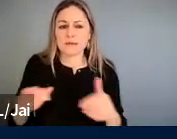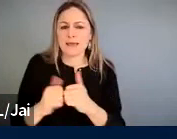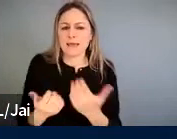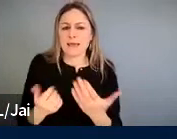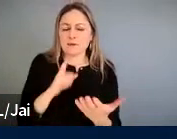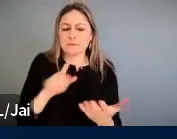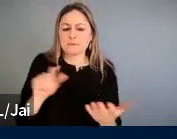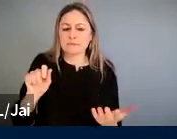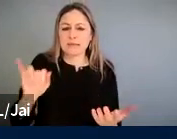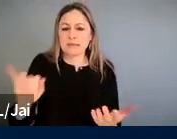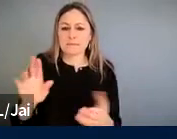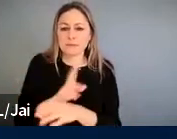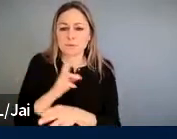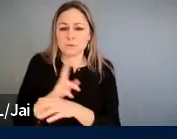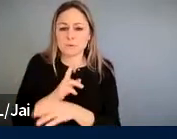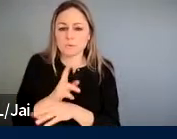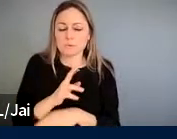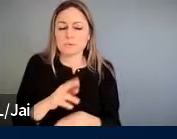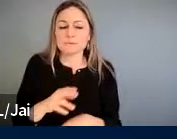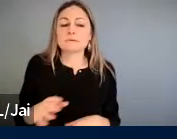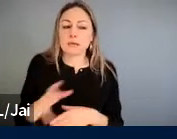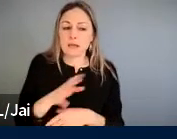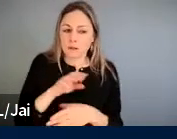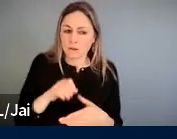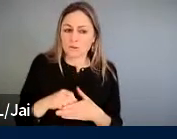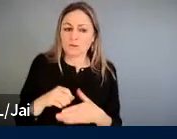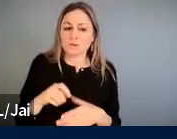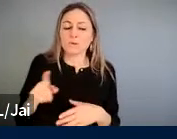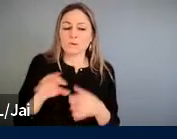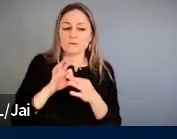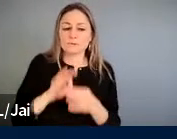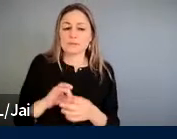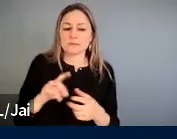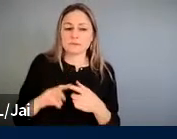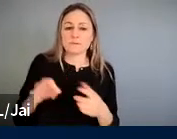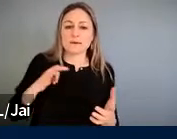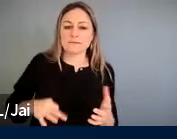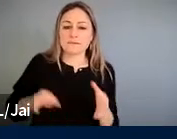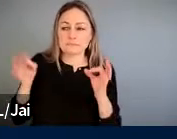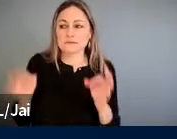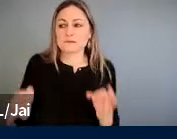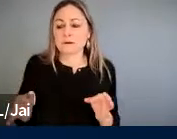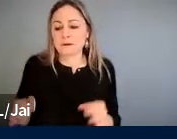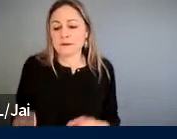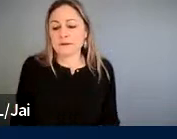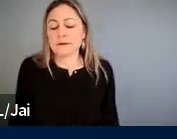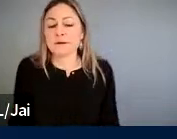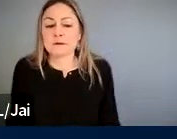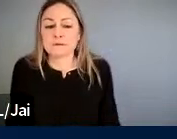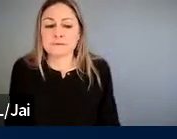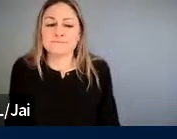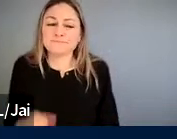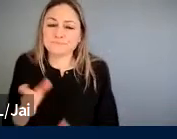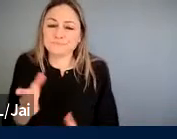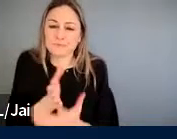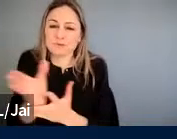is being utilized, including those related to benefits determination. So that transparency of